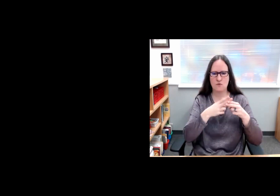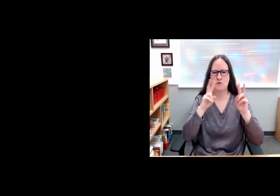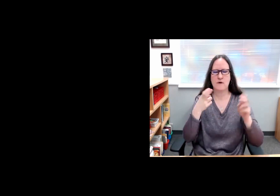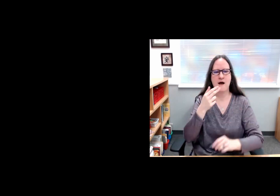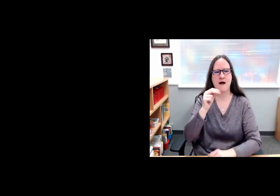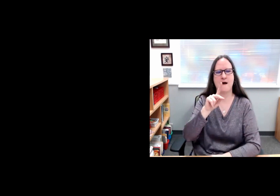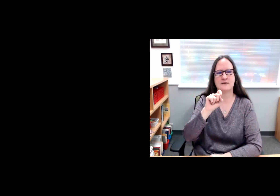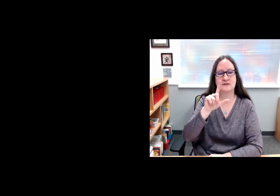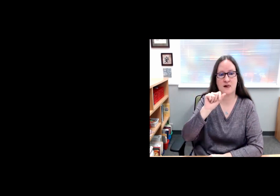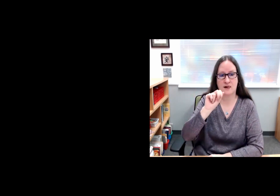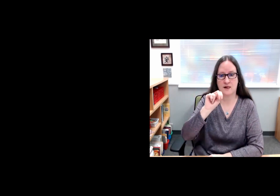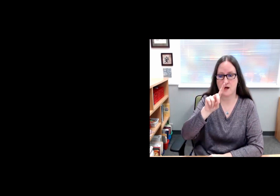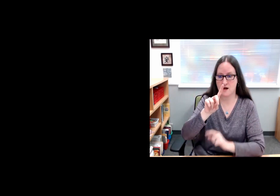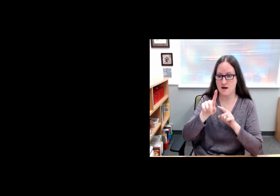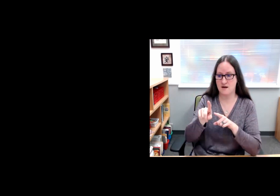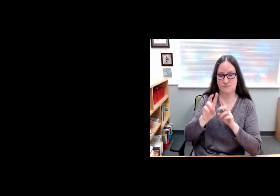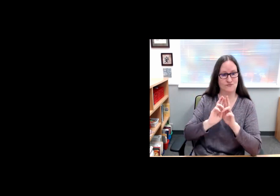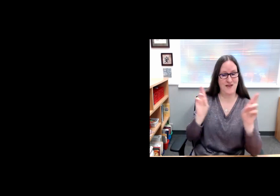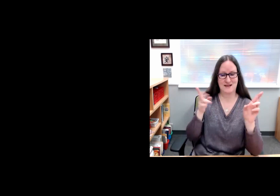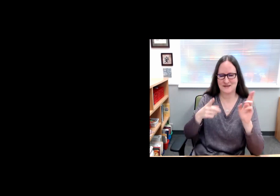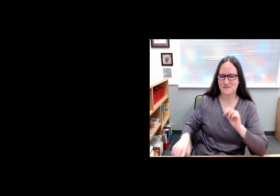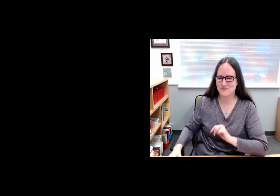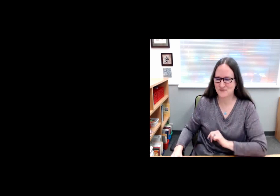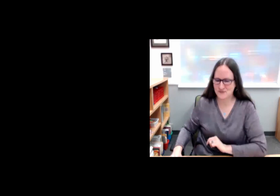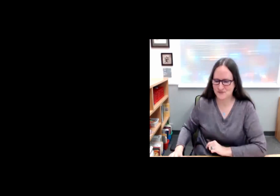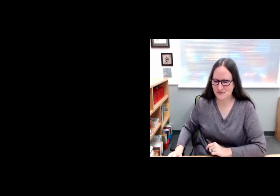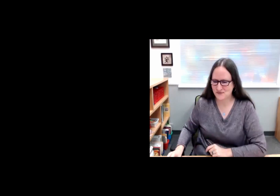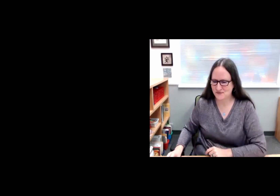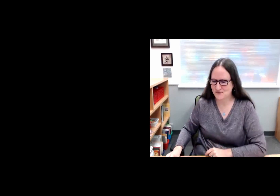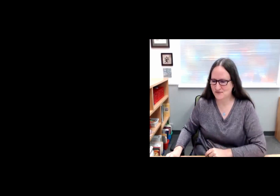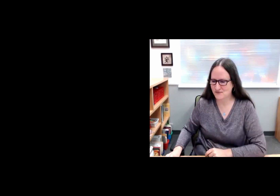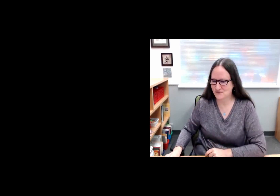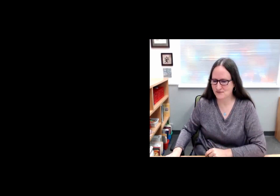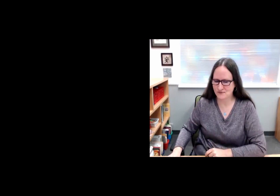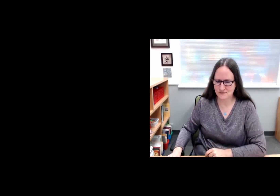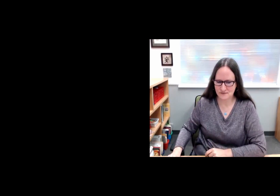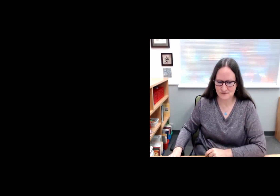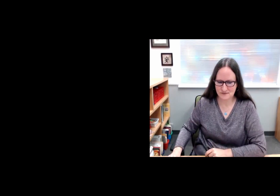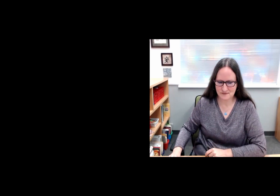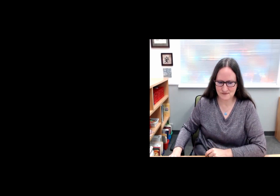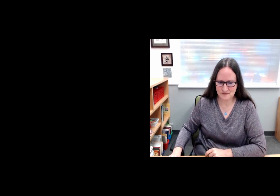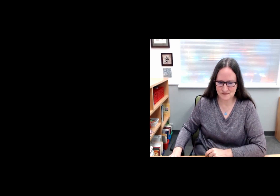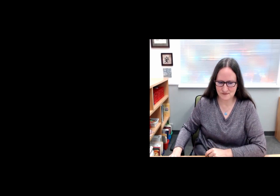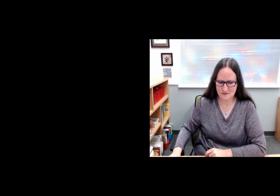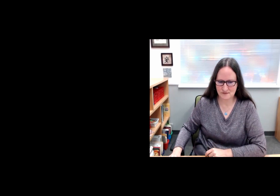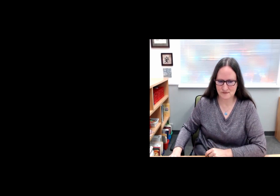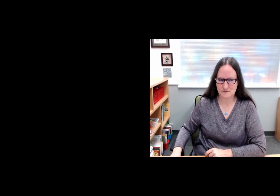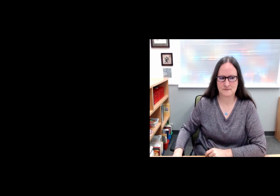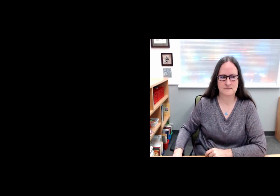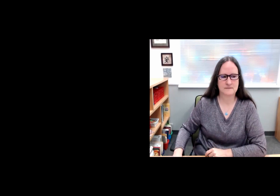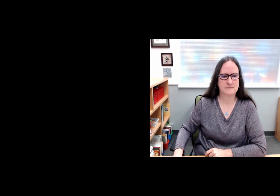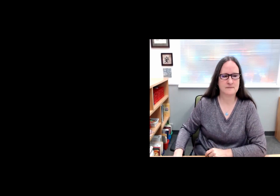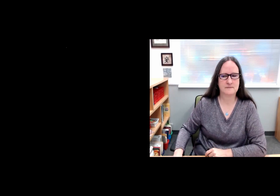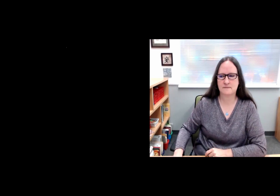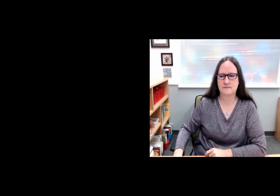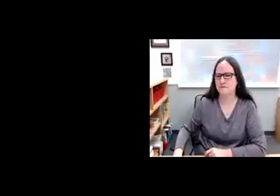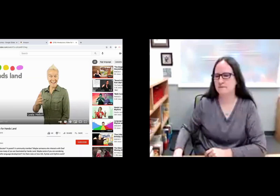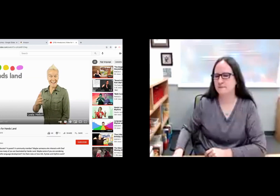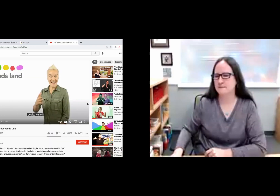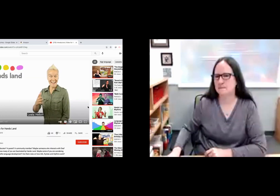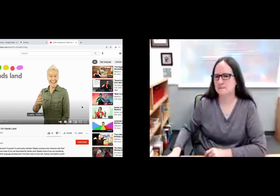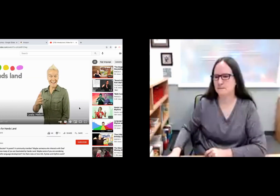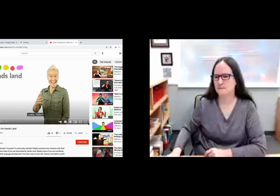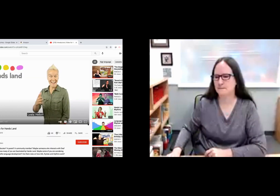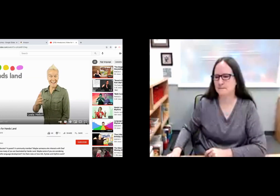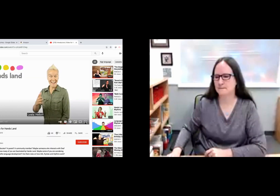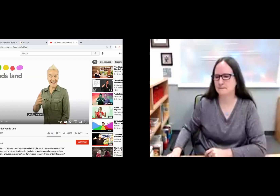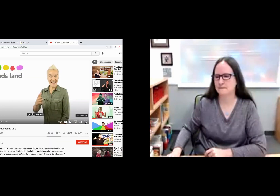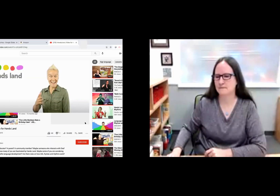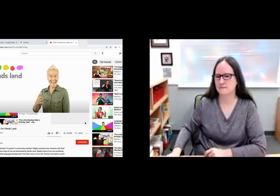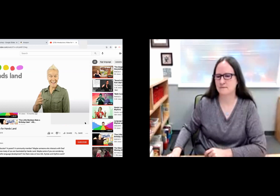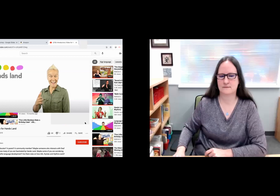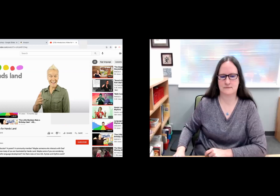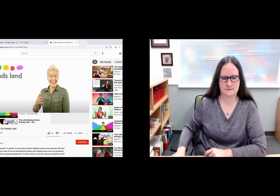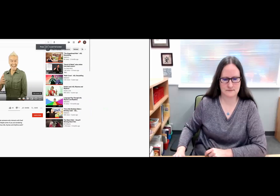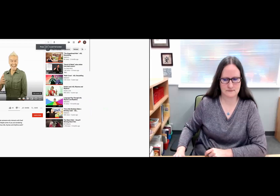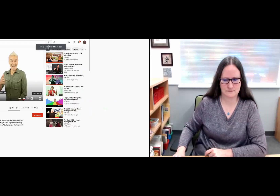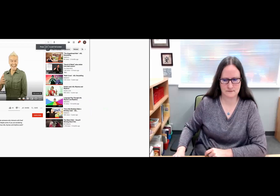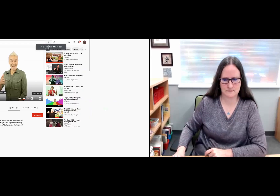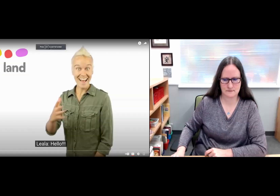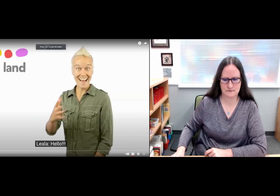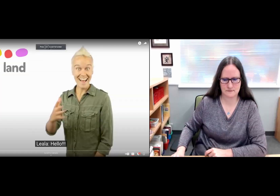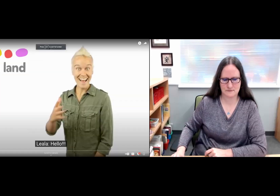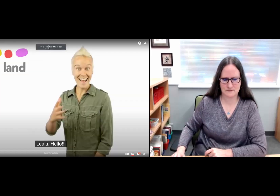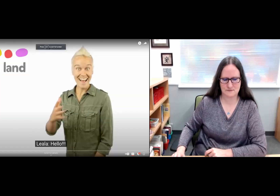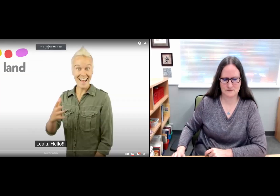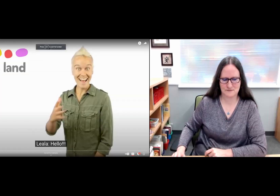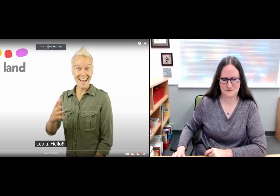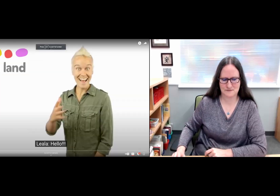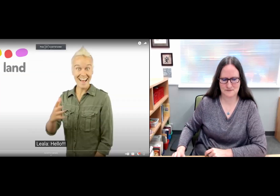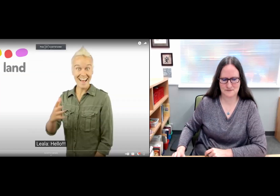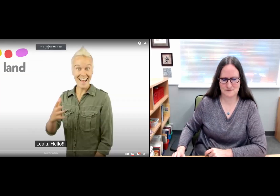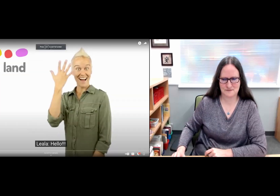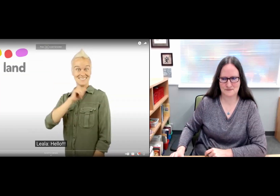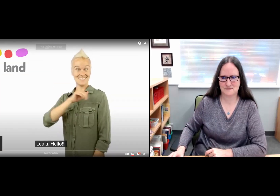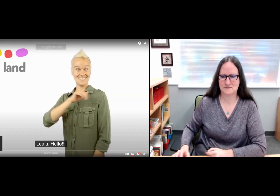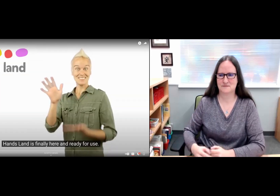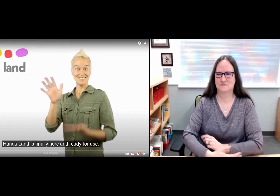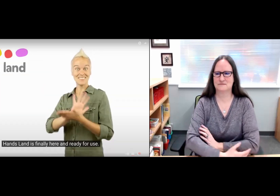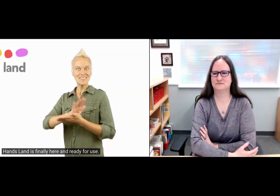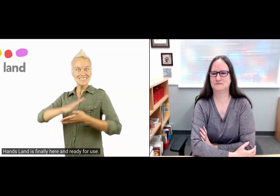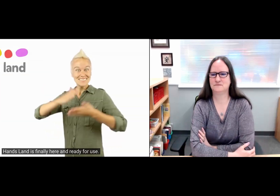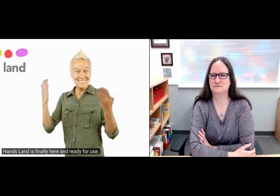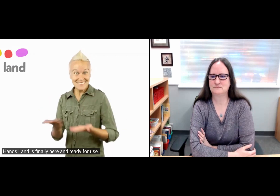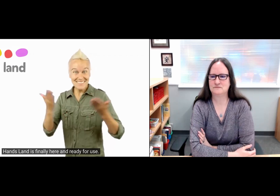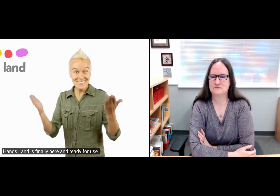the woman who came up with this came up with Hands Land hold. Let me find it.